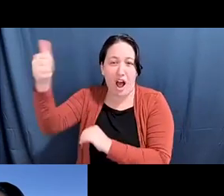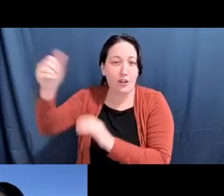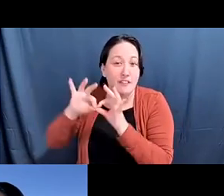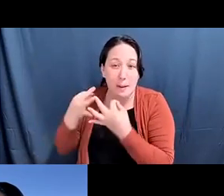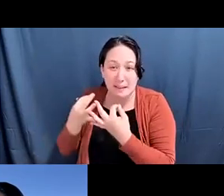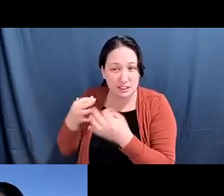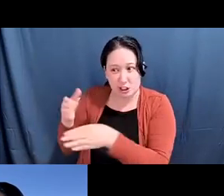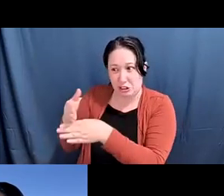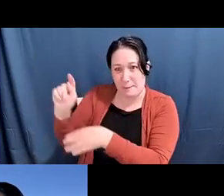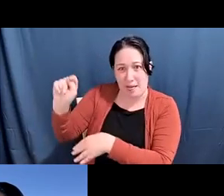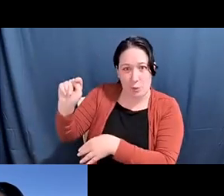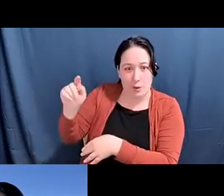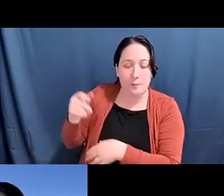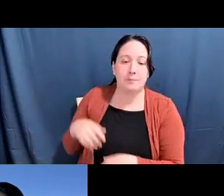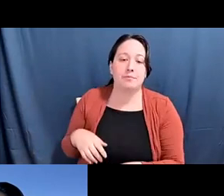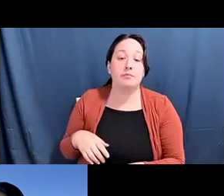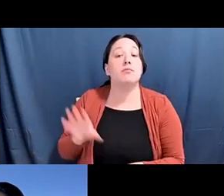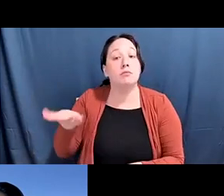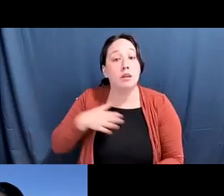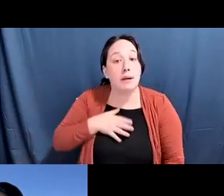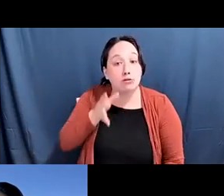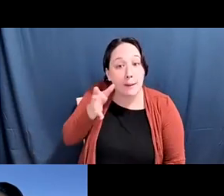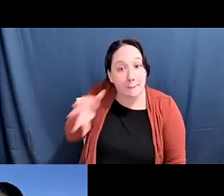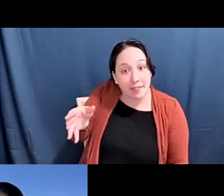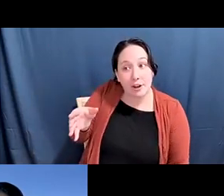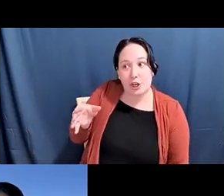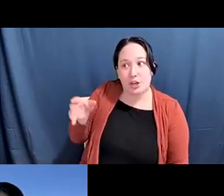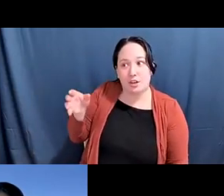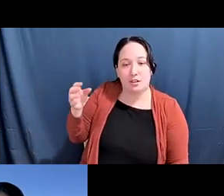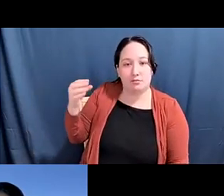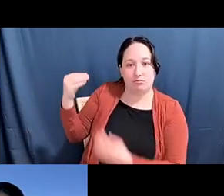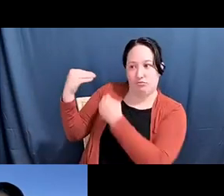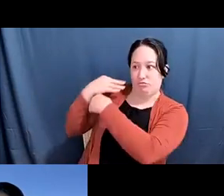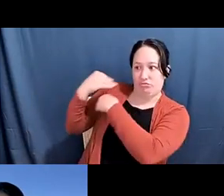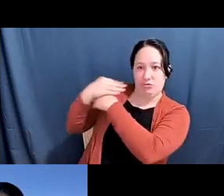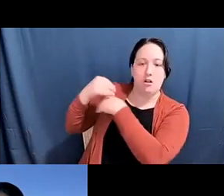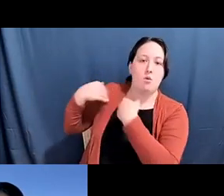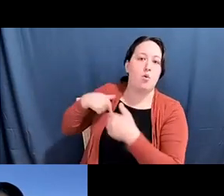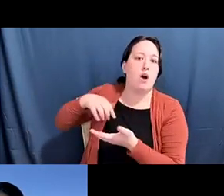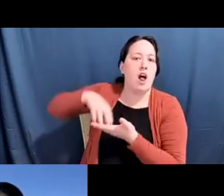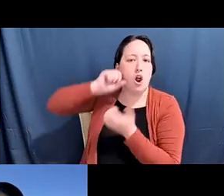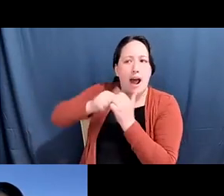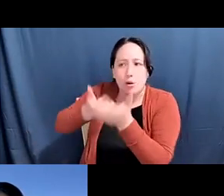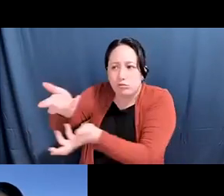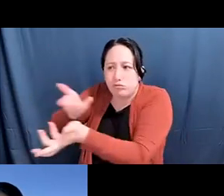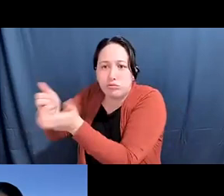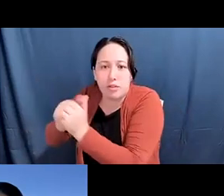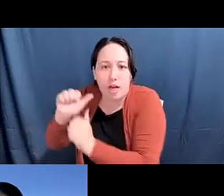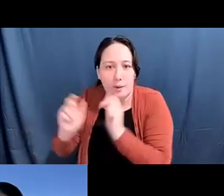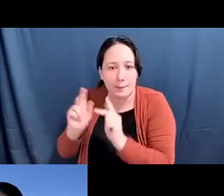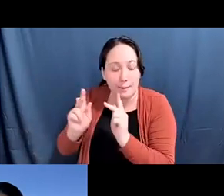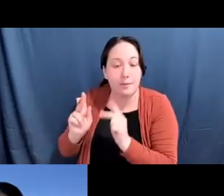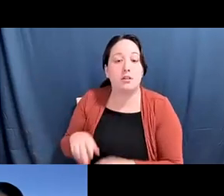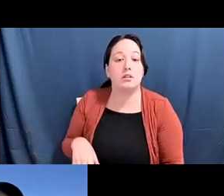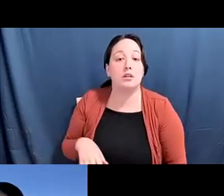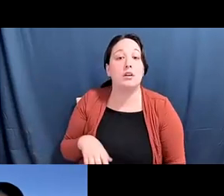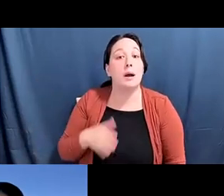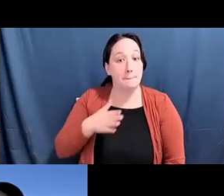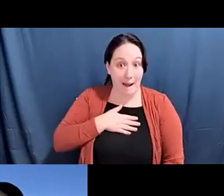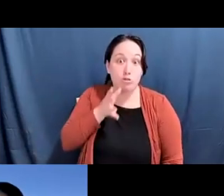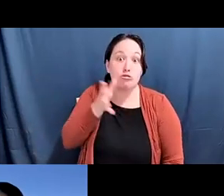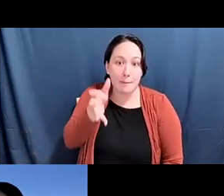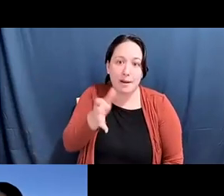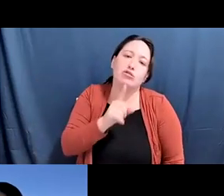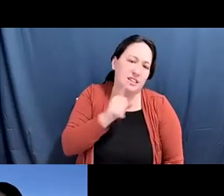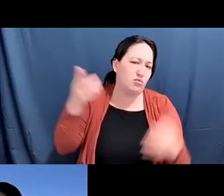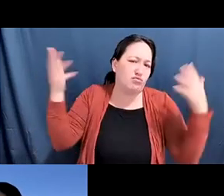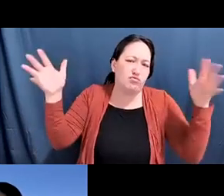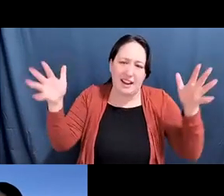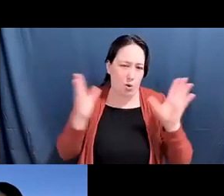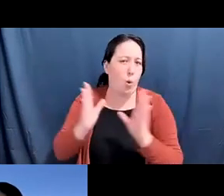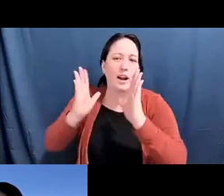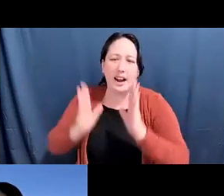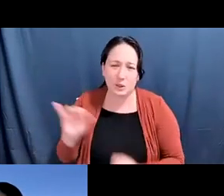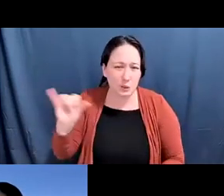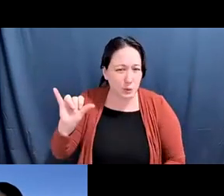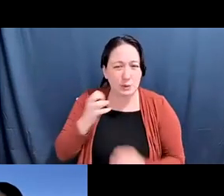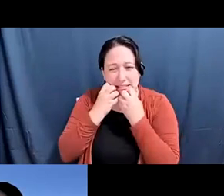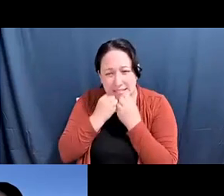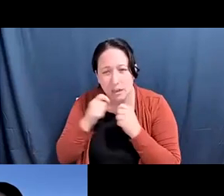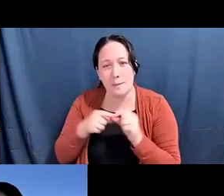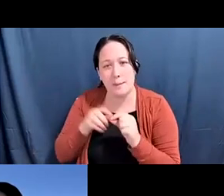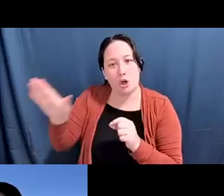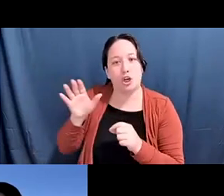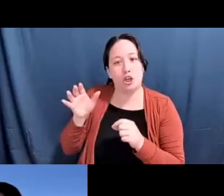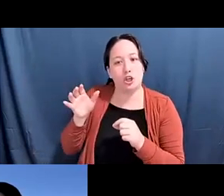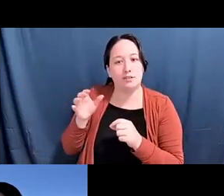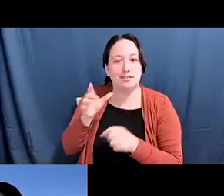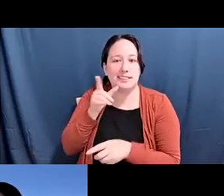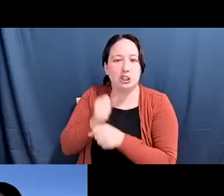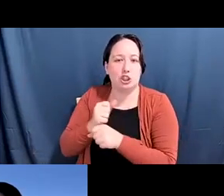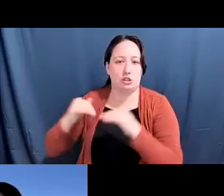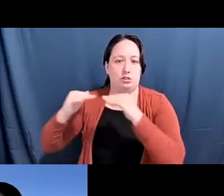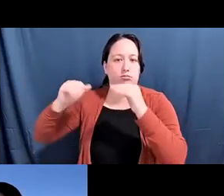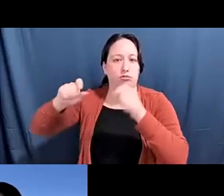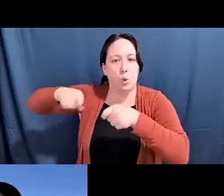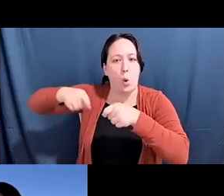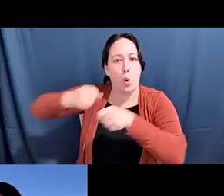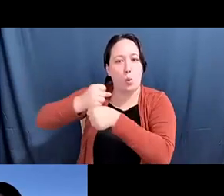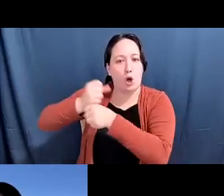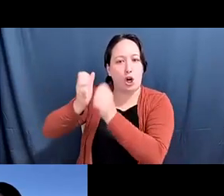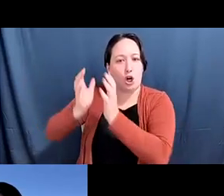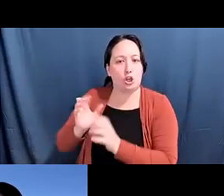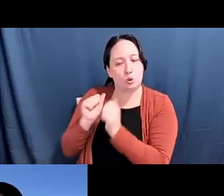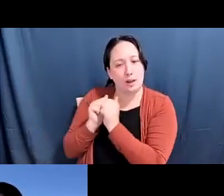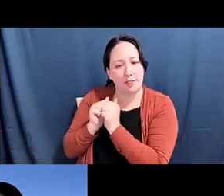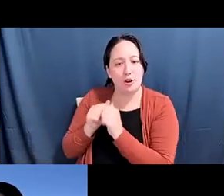pam tau lee: And it's from my grandmother that I really learned how to engage with others. In her own right, she was an organizer who really cared for her sister garment workers, they would maybe have some problems in terms of